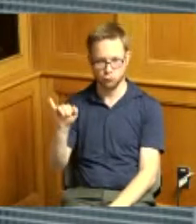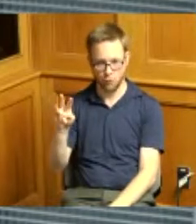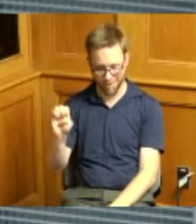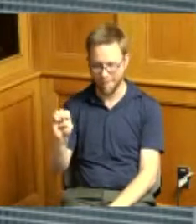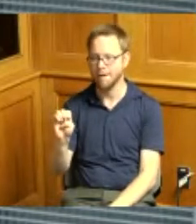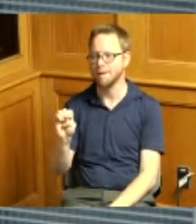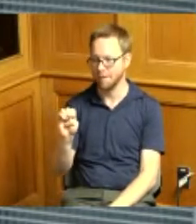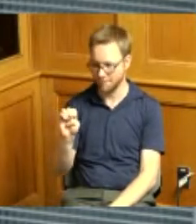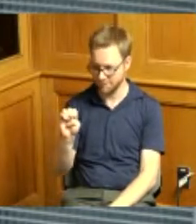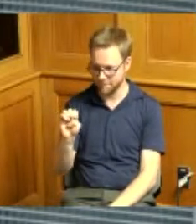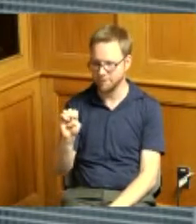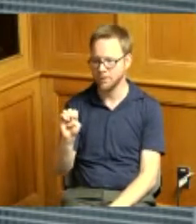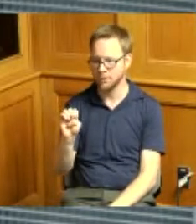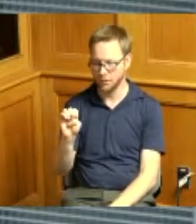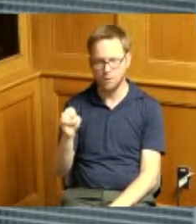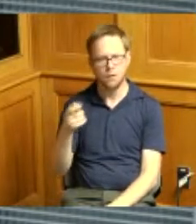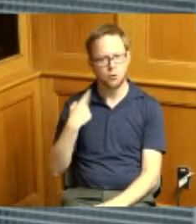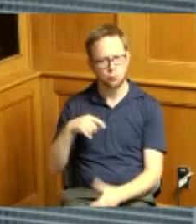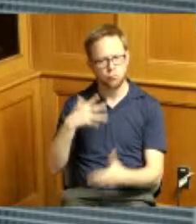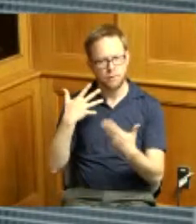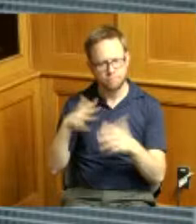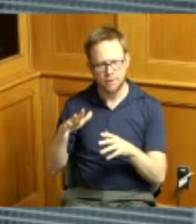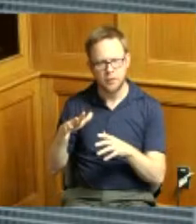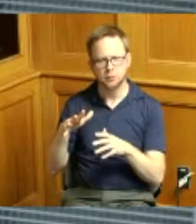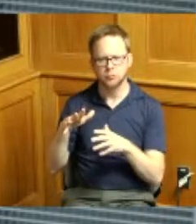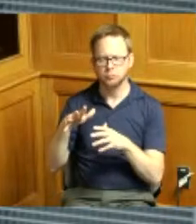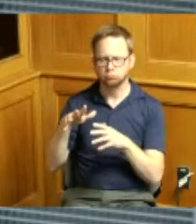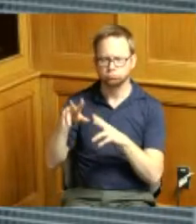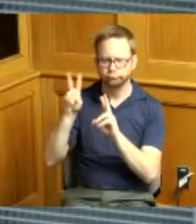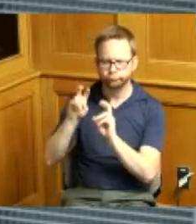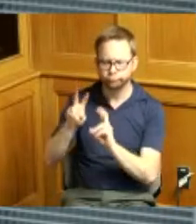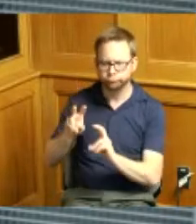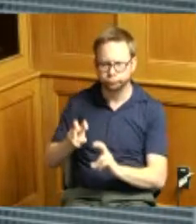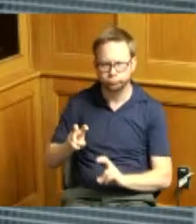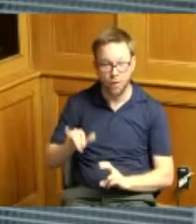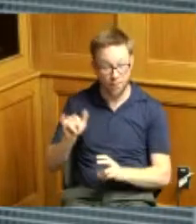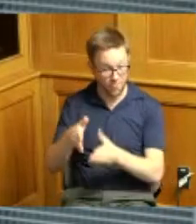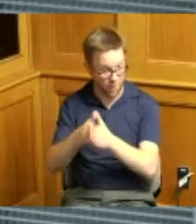we have evaluated the request for vacation it's determined that this is fee right away